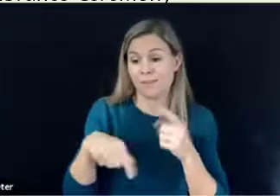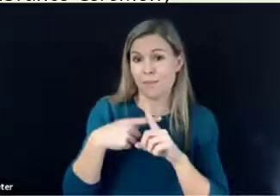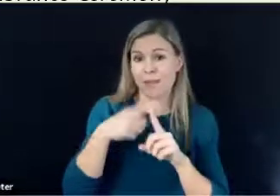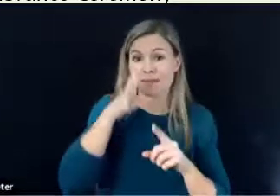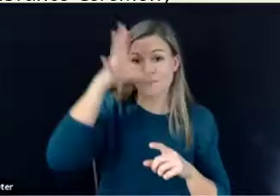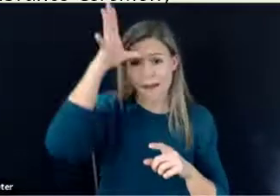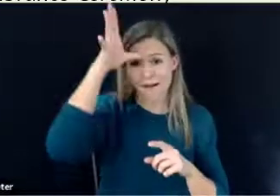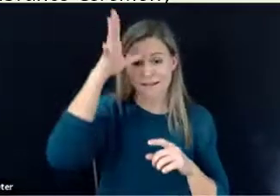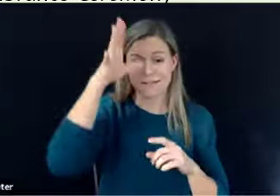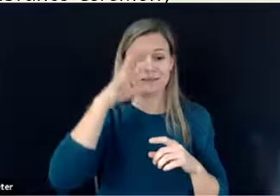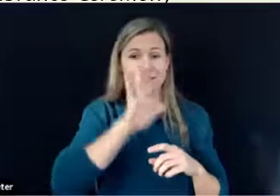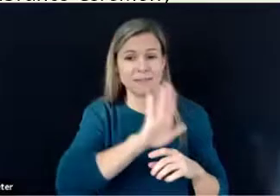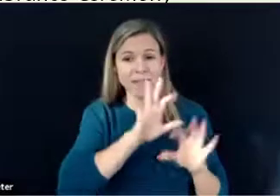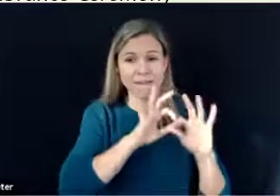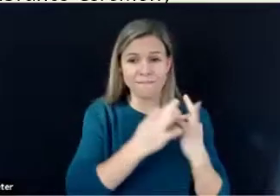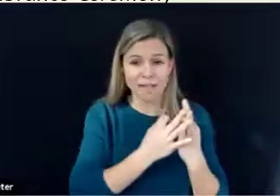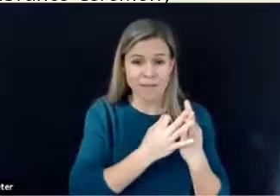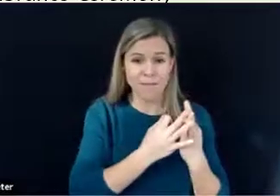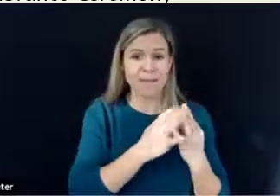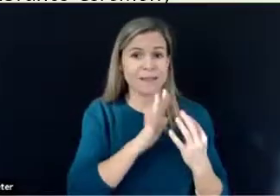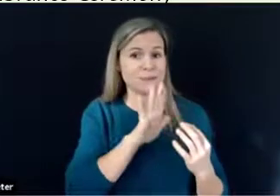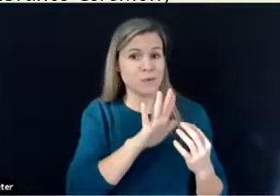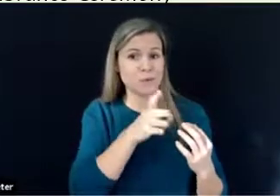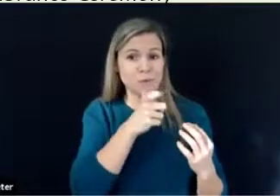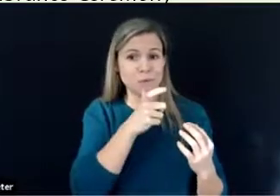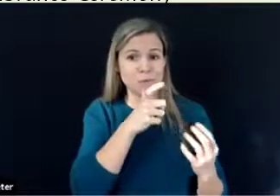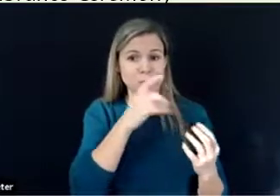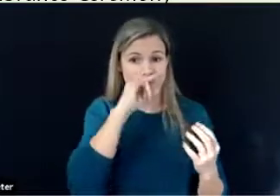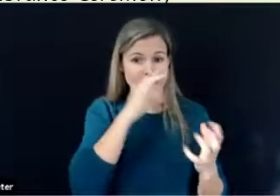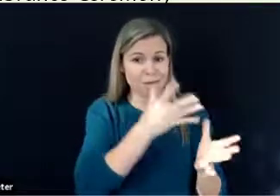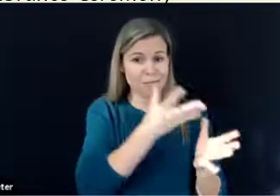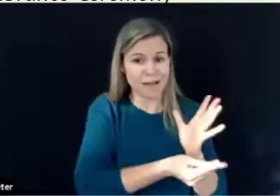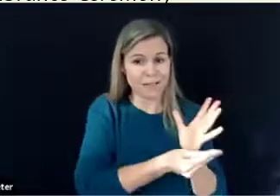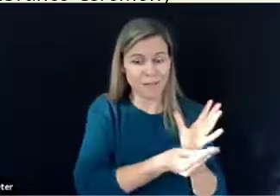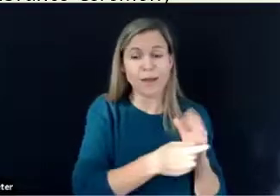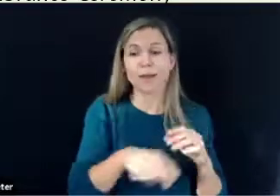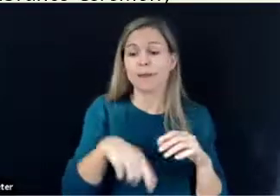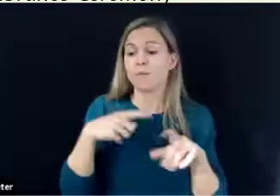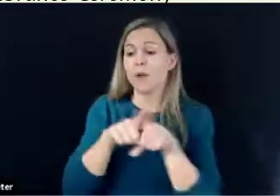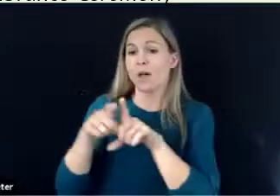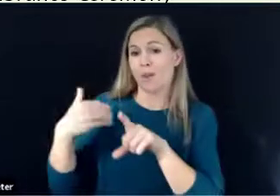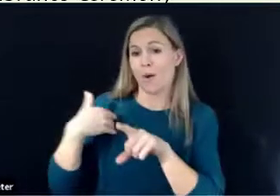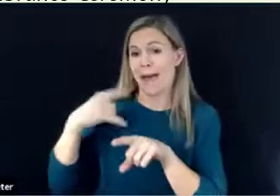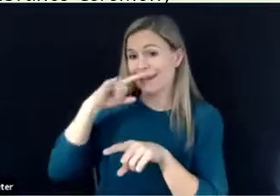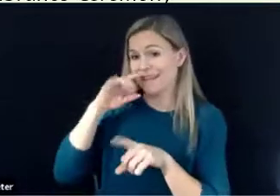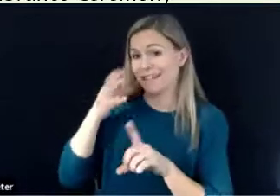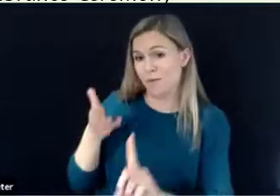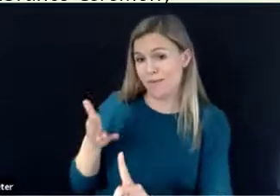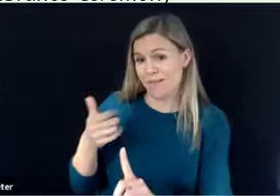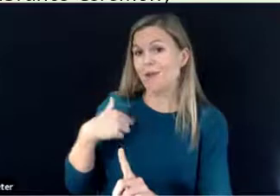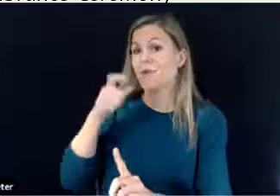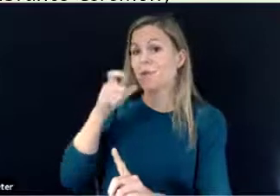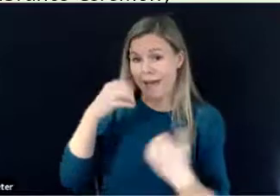we also had individuals with peroxisomal disorders as well that were able to communicate,